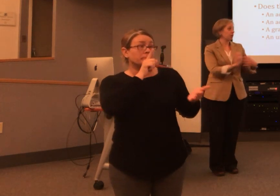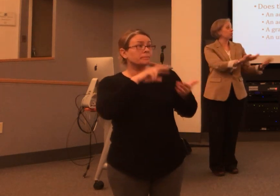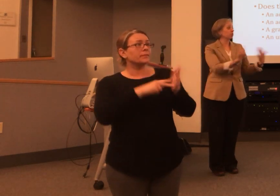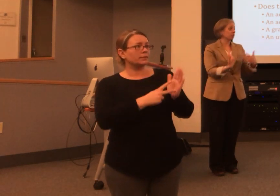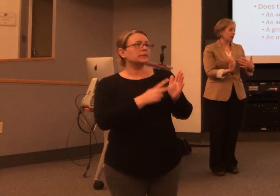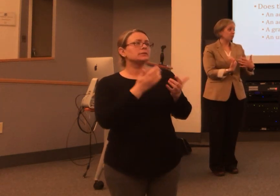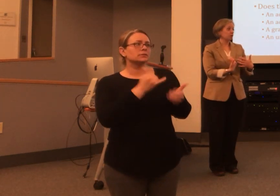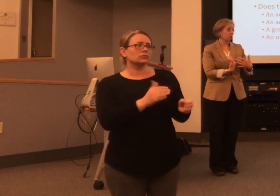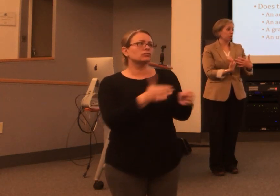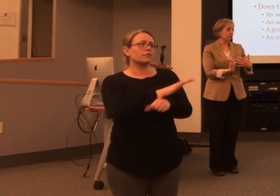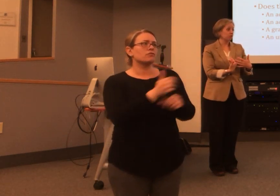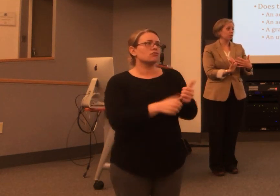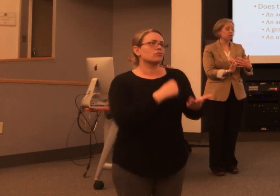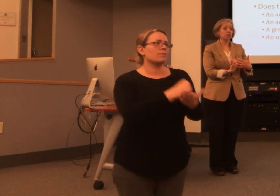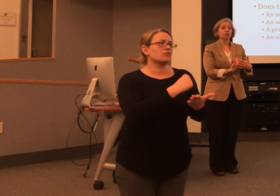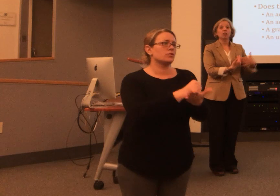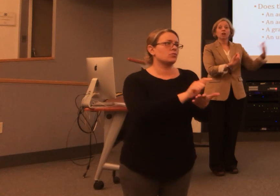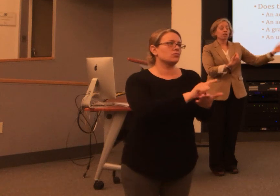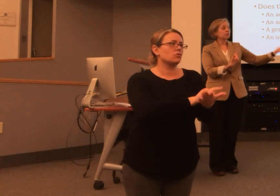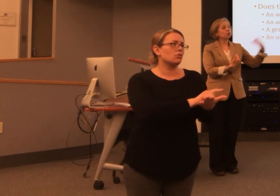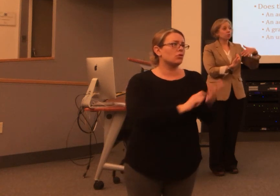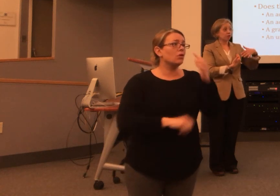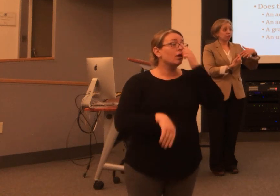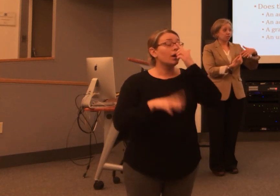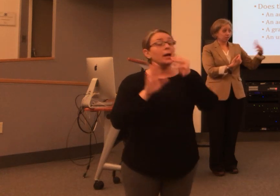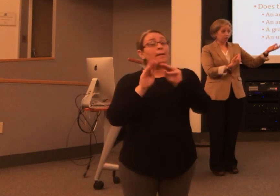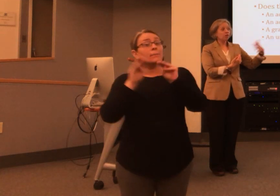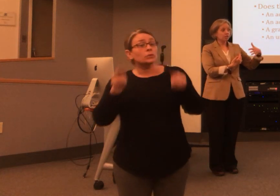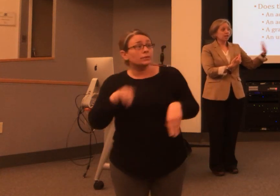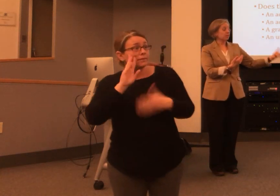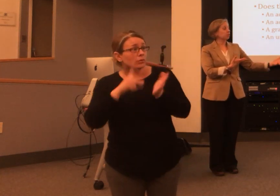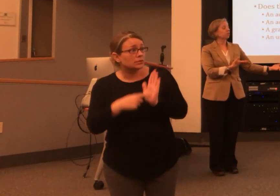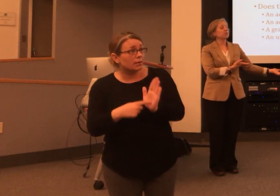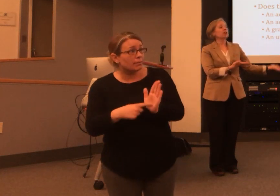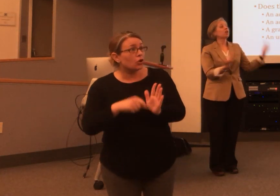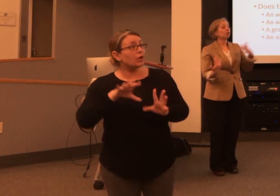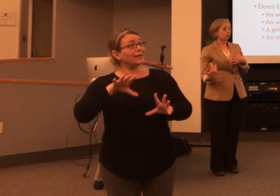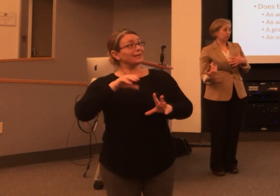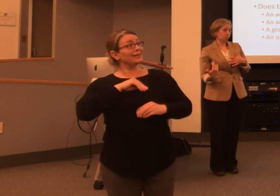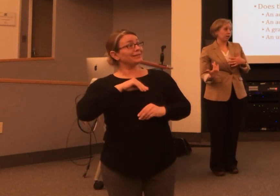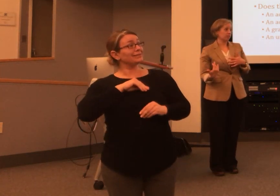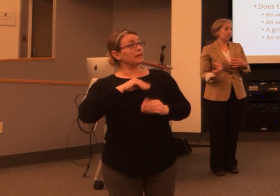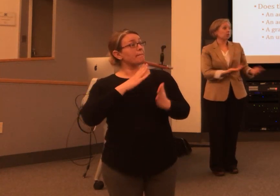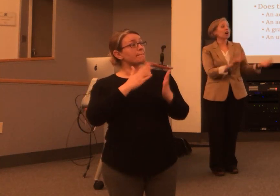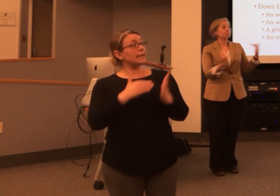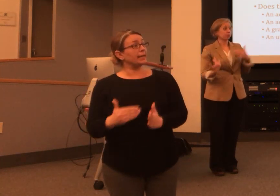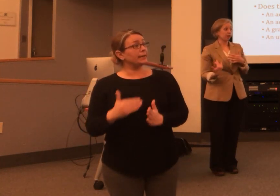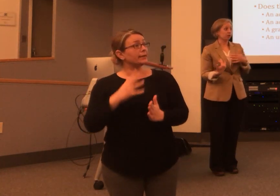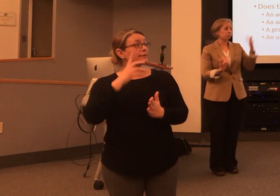if they're going to accept a work as a donation, the donor, the artist, has to convey all rights, all copyright.